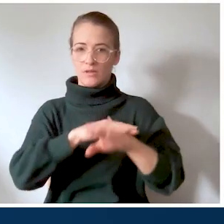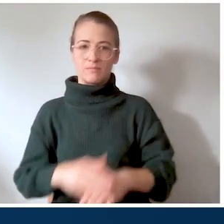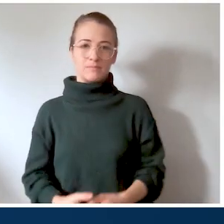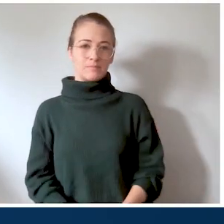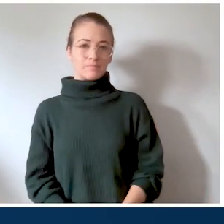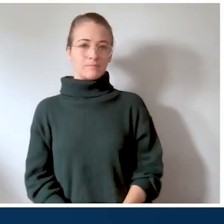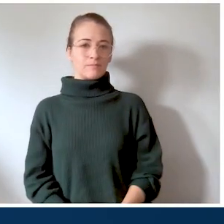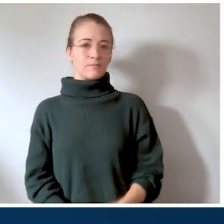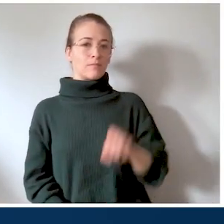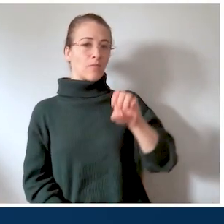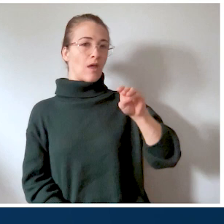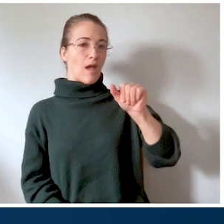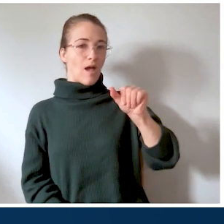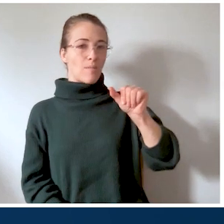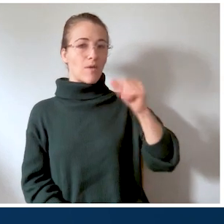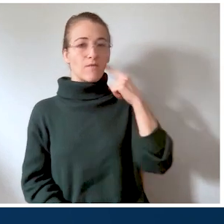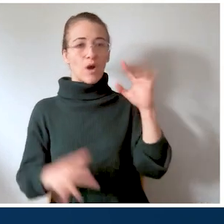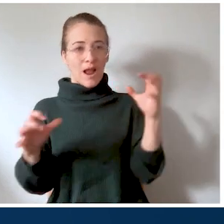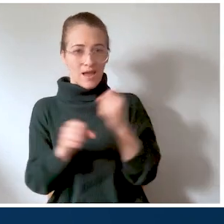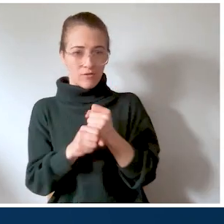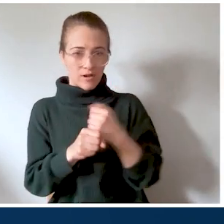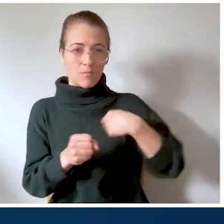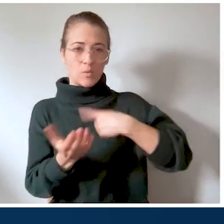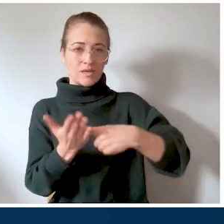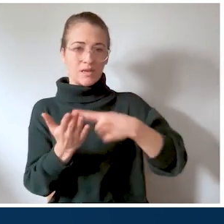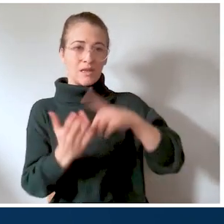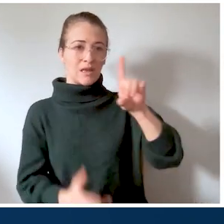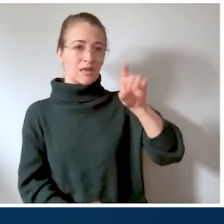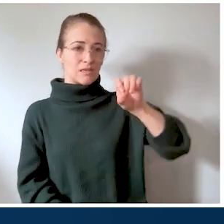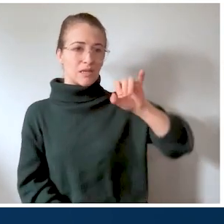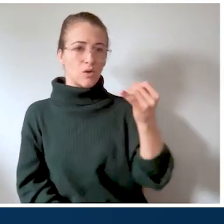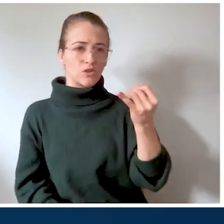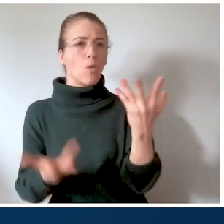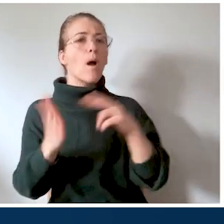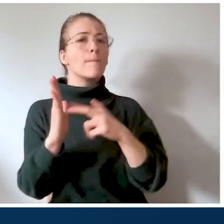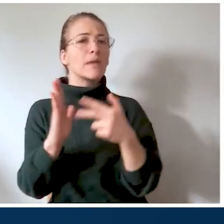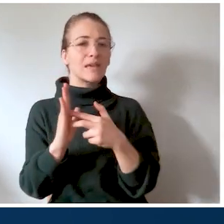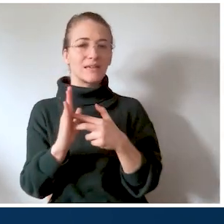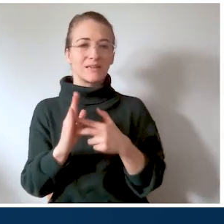And Emma, just for acronym's sake, we talk about the DOJ, who are we talking about? Oh, I'm so sorry.